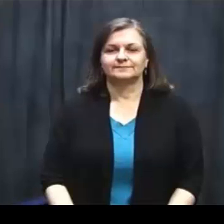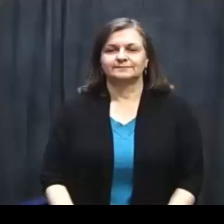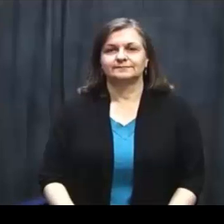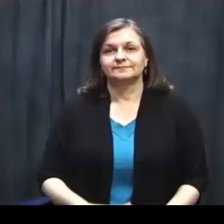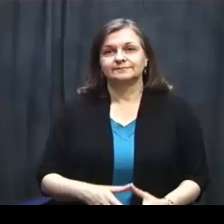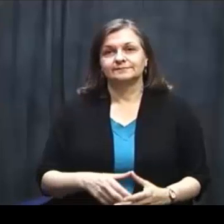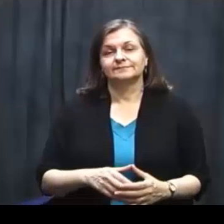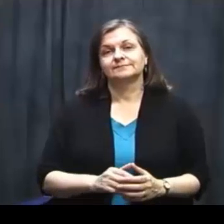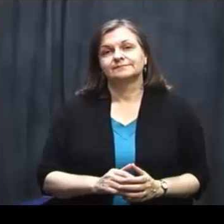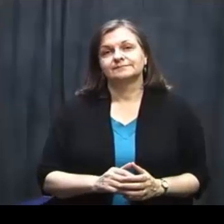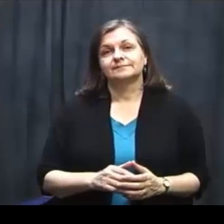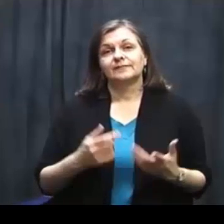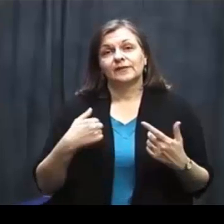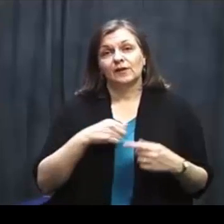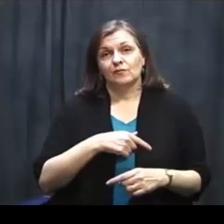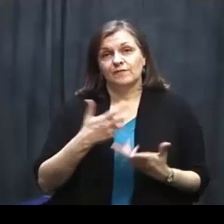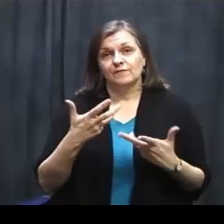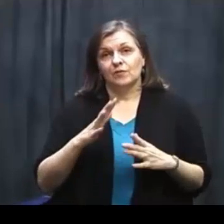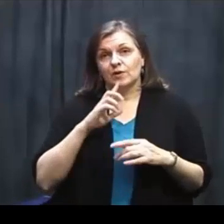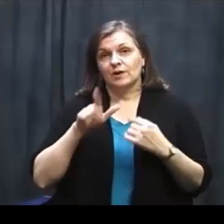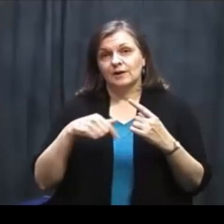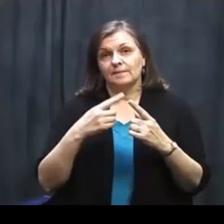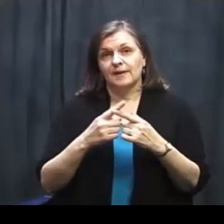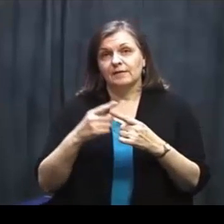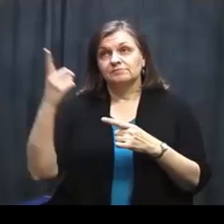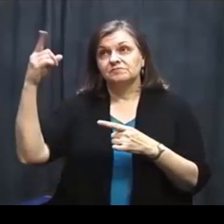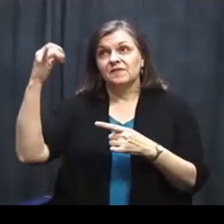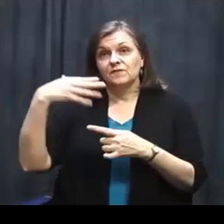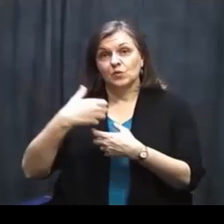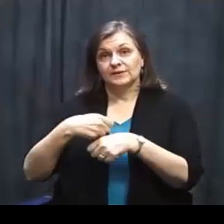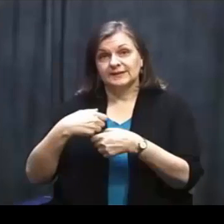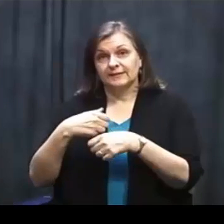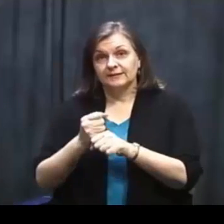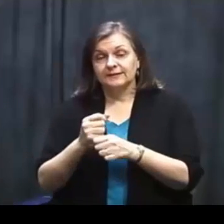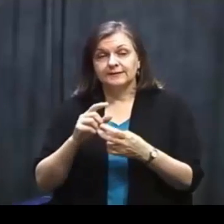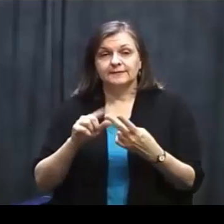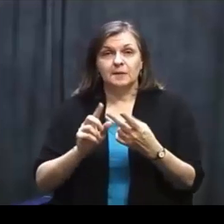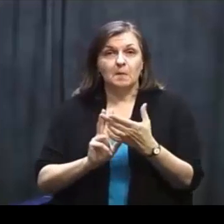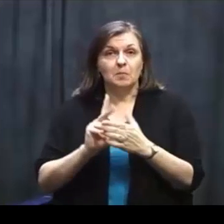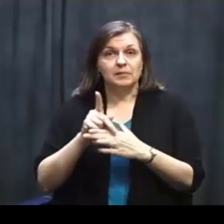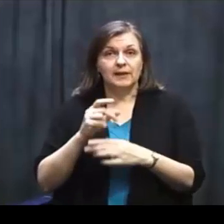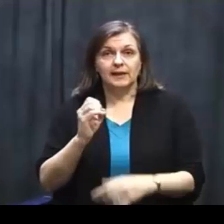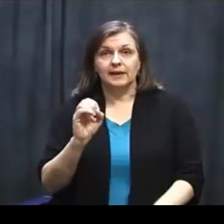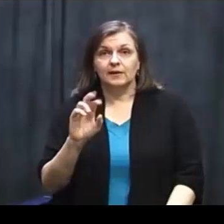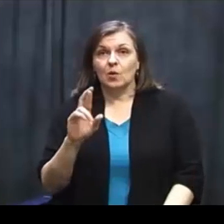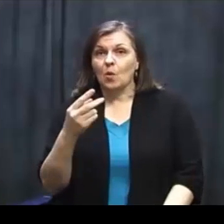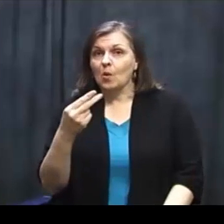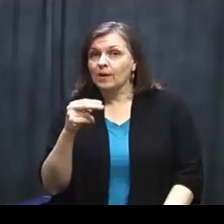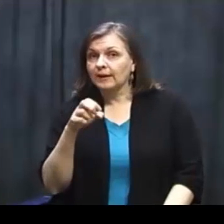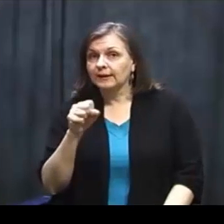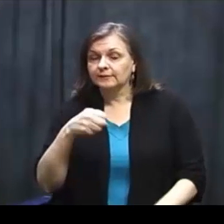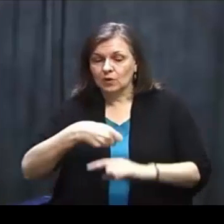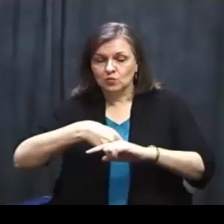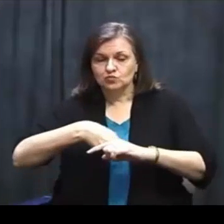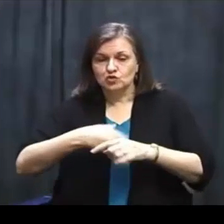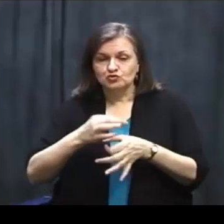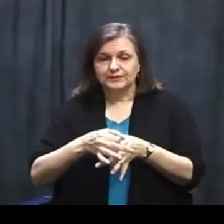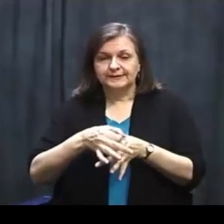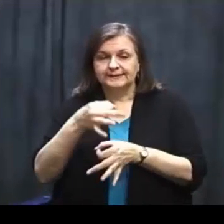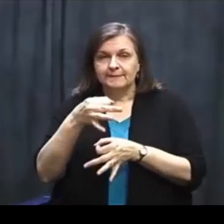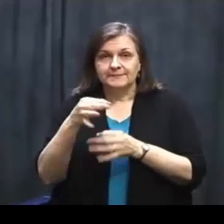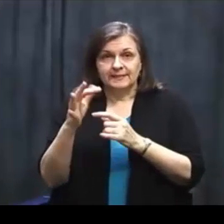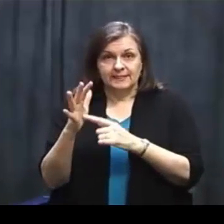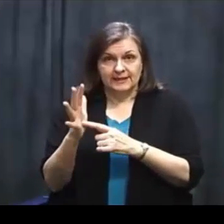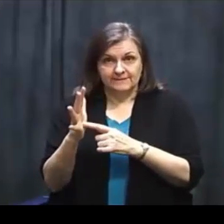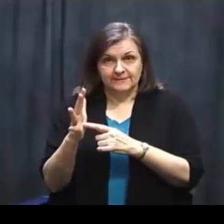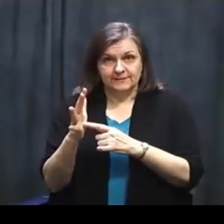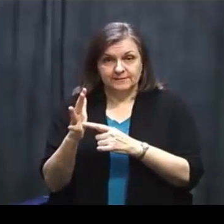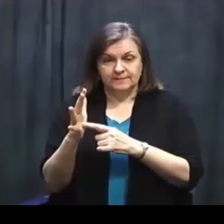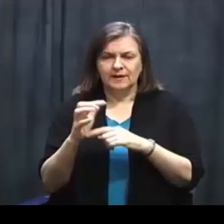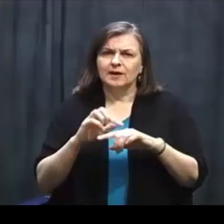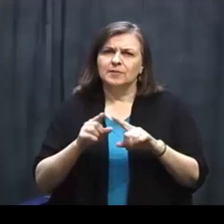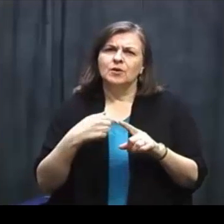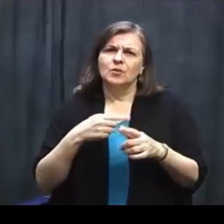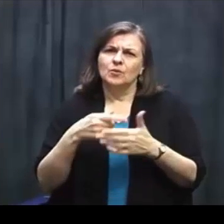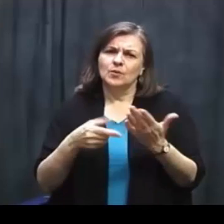With regards to plants we've already talked about photosynthesis and organs including roots and stems and leaves